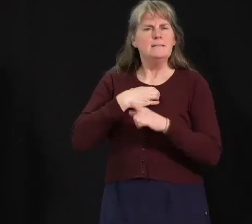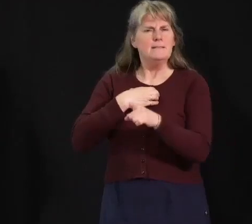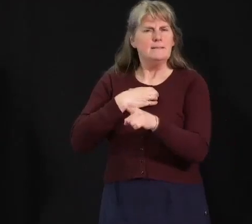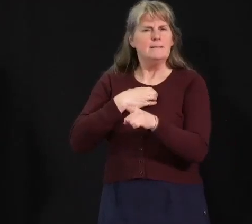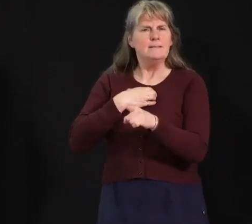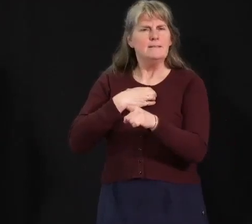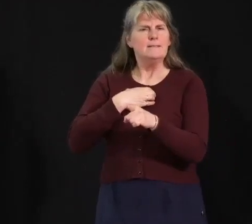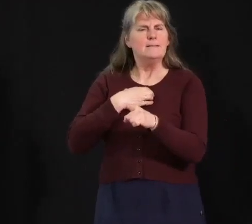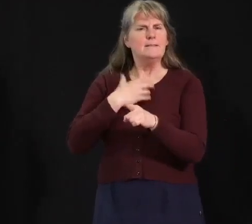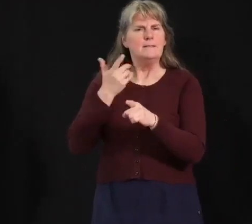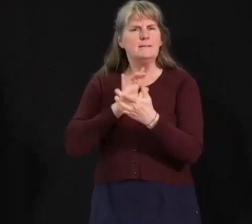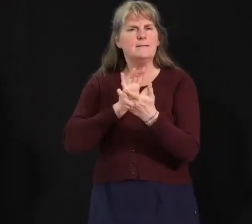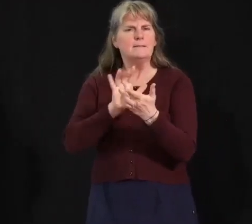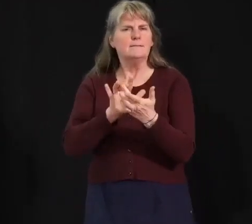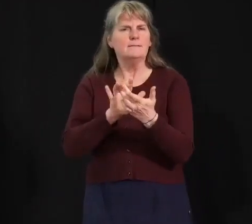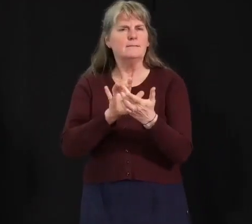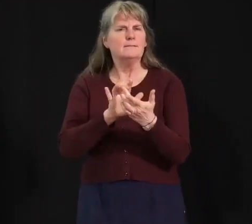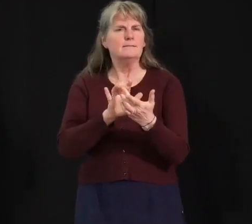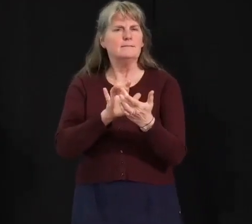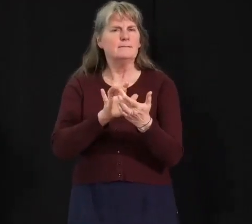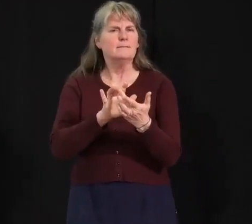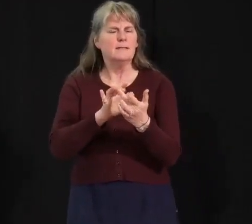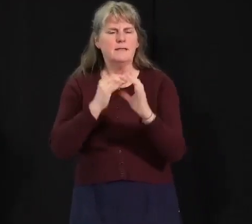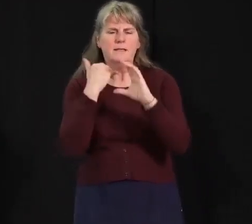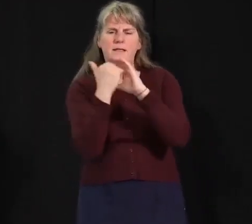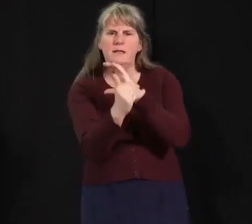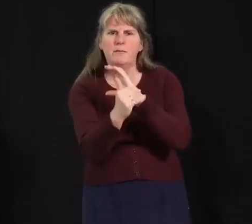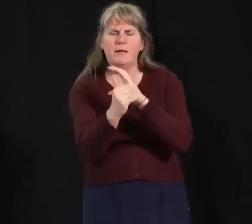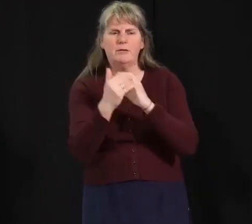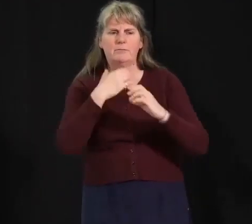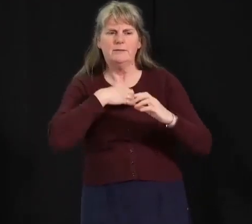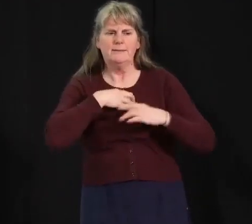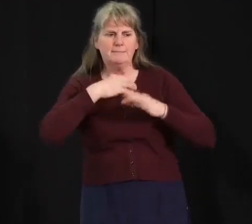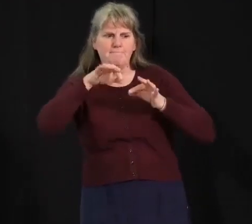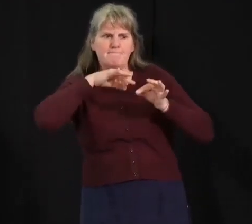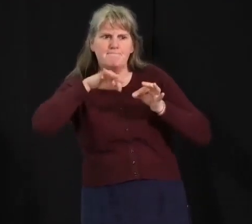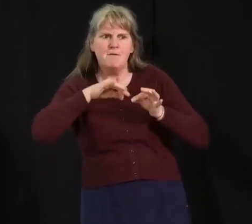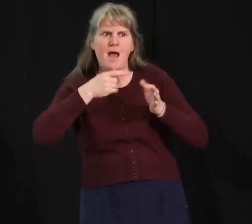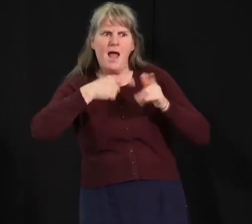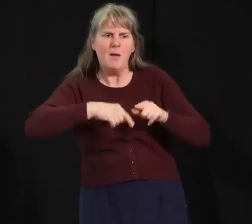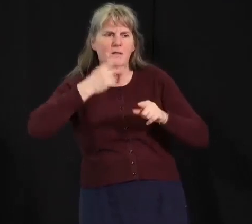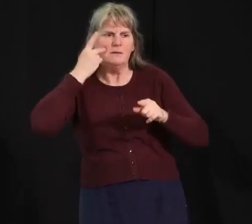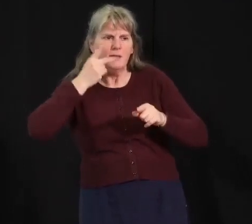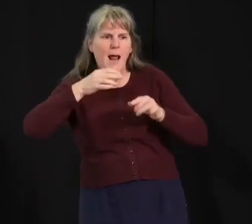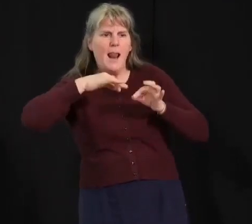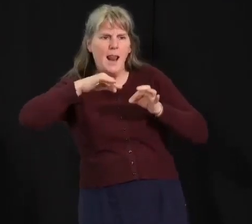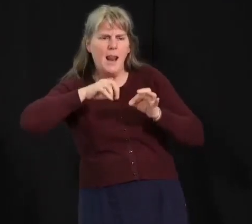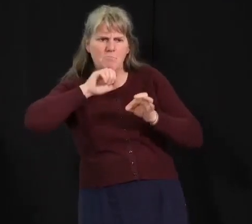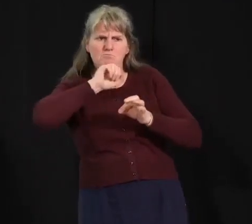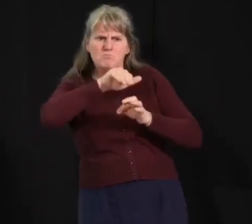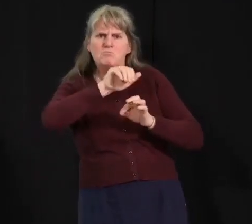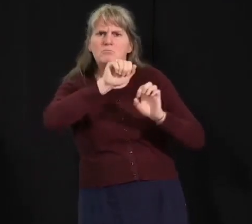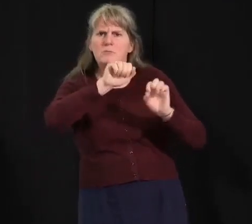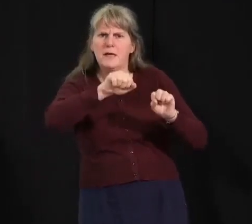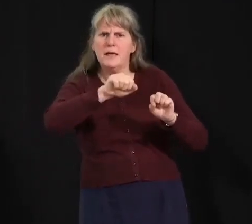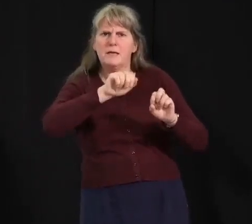act through emergency measures. And if people are concerned,